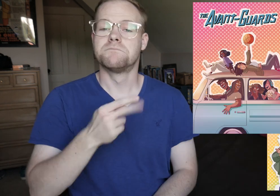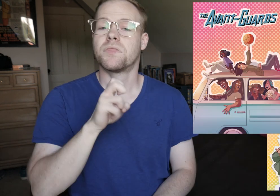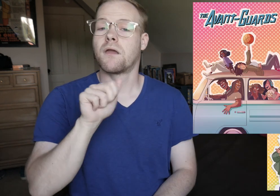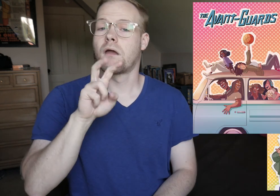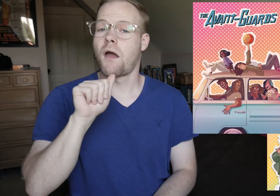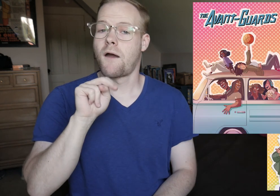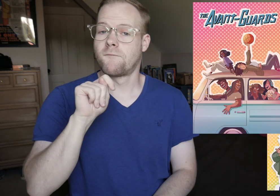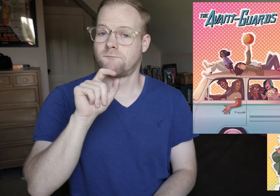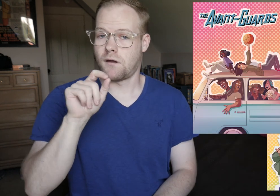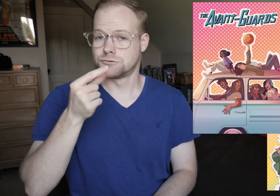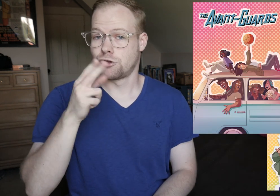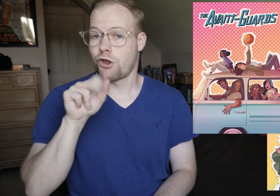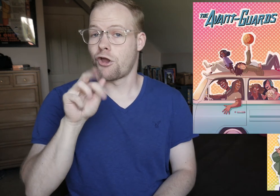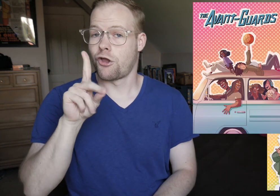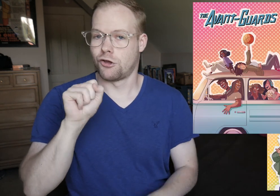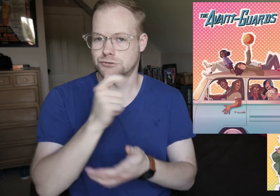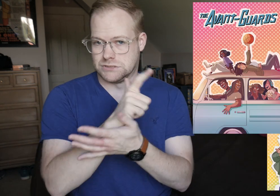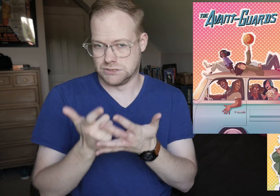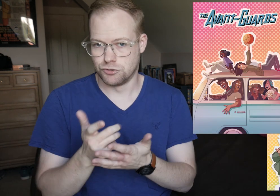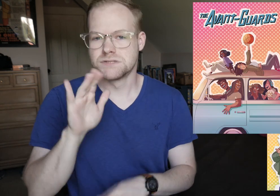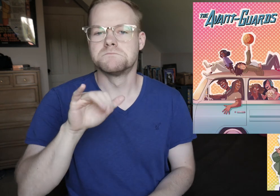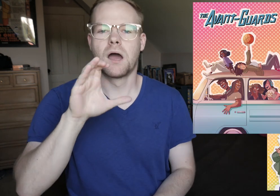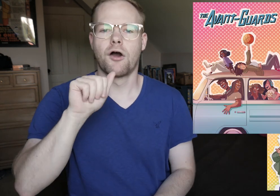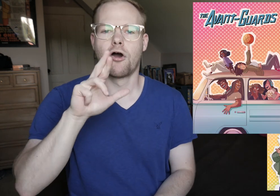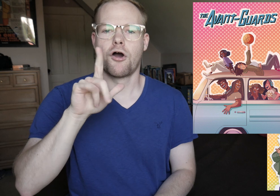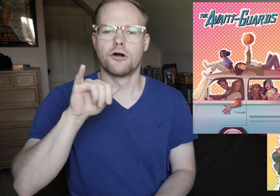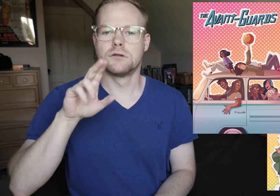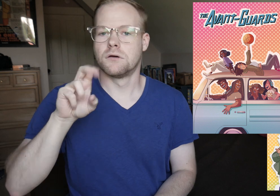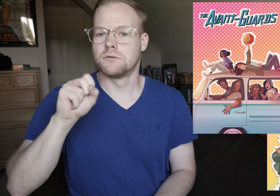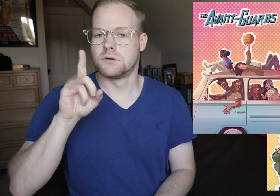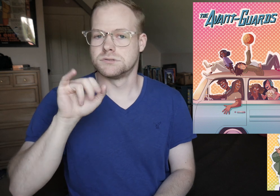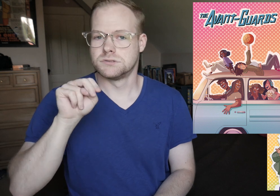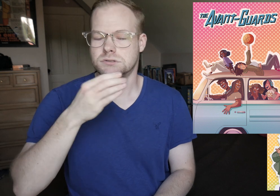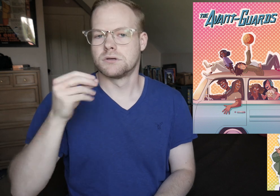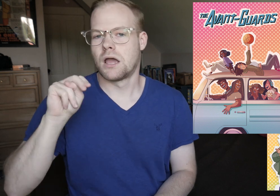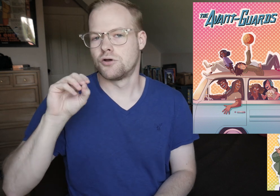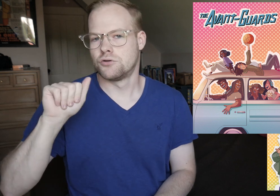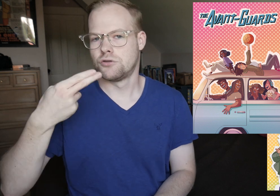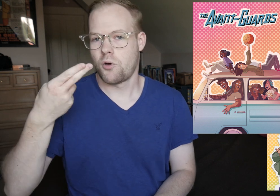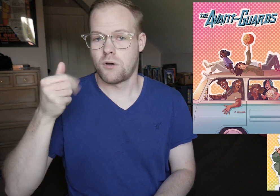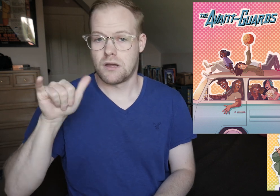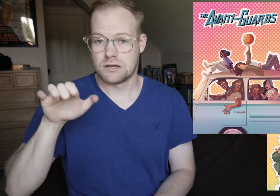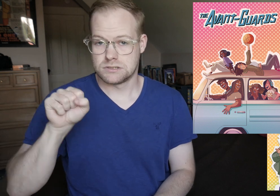The Avant-Guards series by Carly Usdin and Noah Hayes.